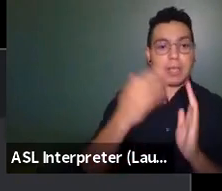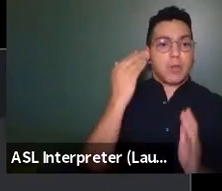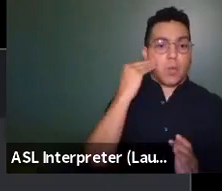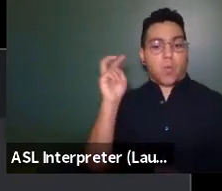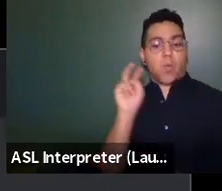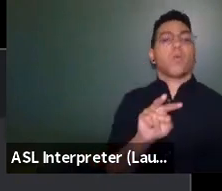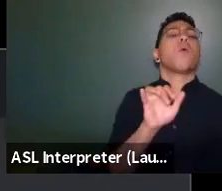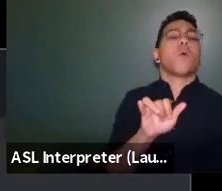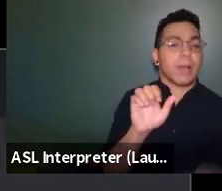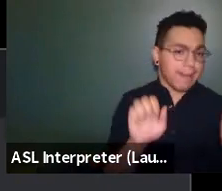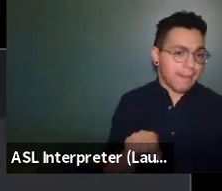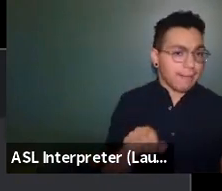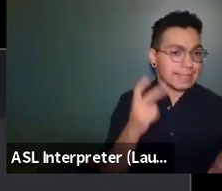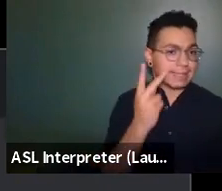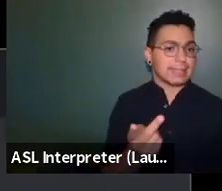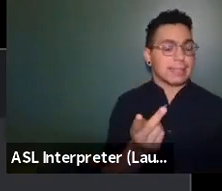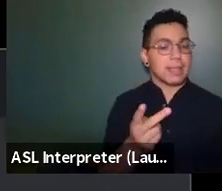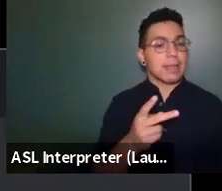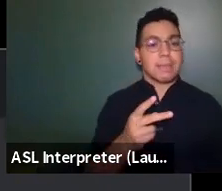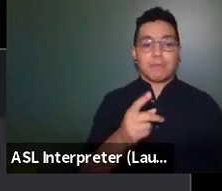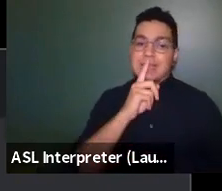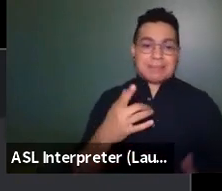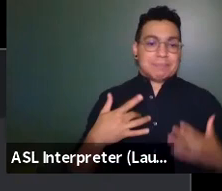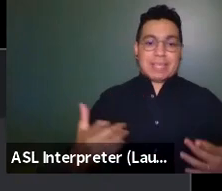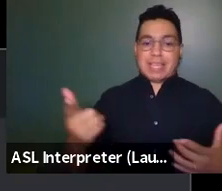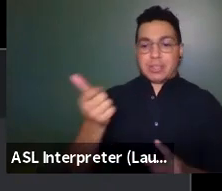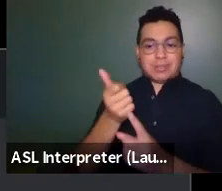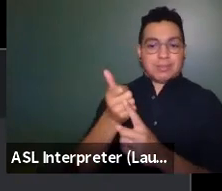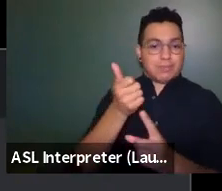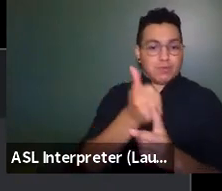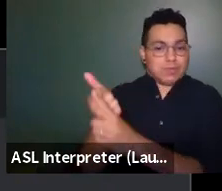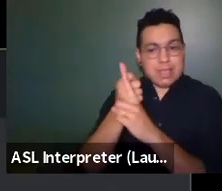ESD 112 - Katherine Livick: Otherwise, it just kind of updates and you're on your own to check it. So I hope that answers that question.